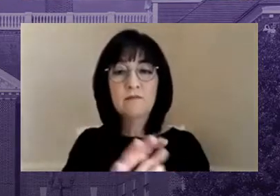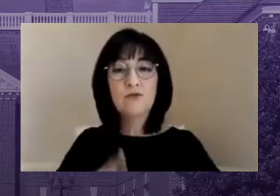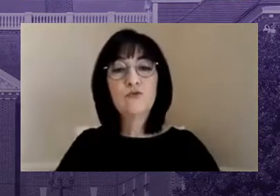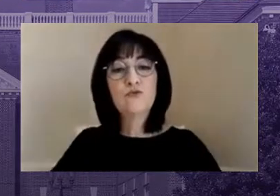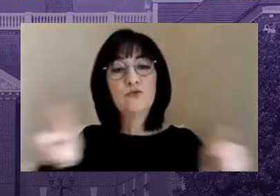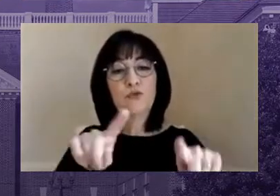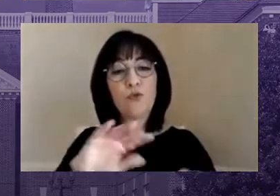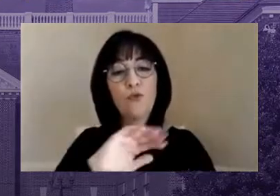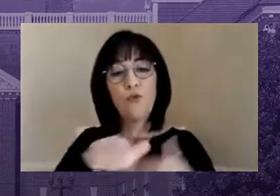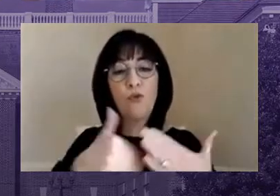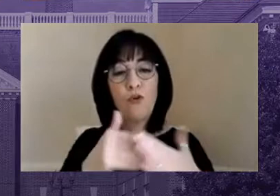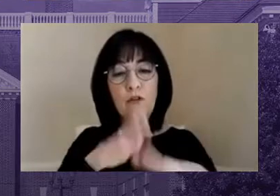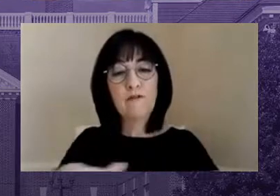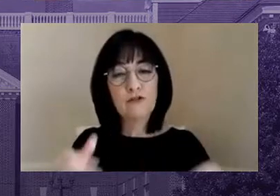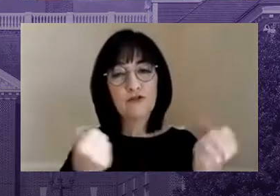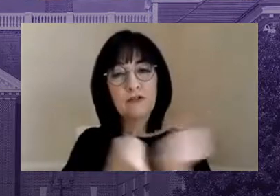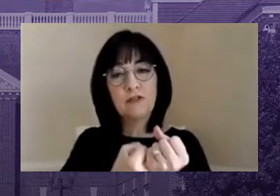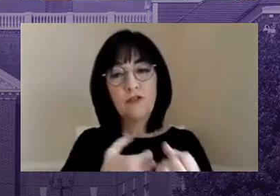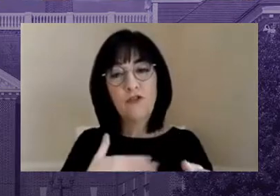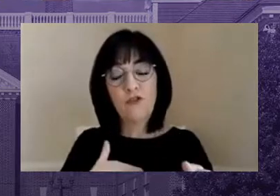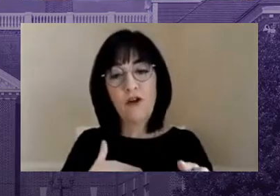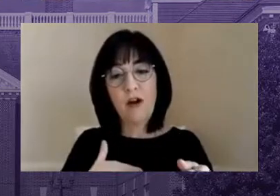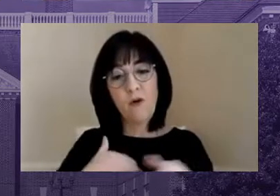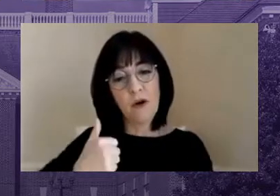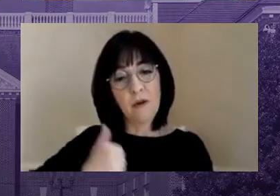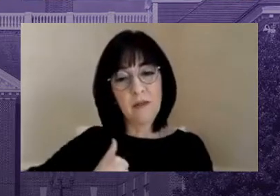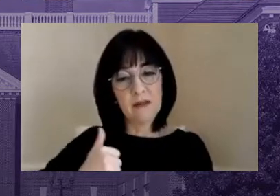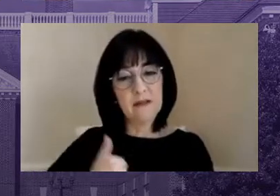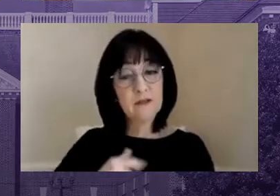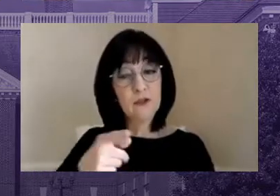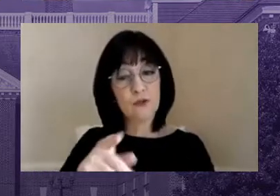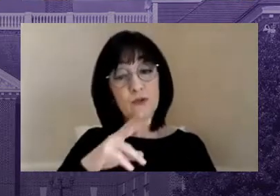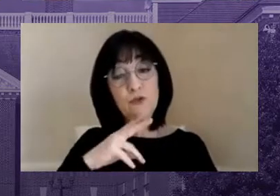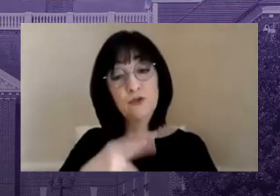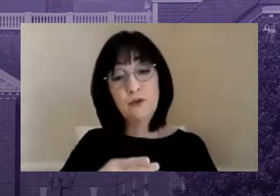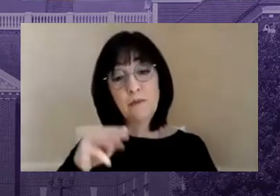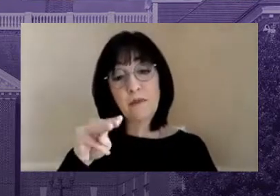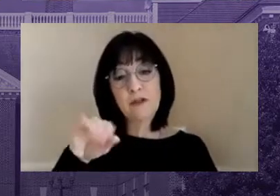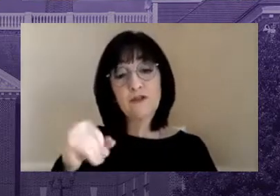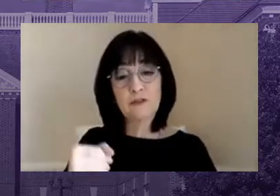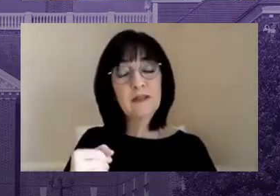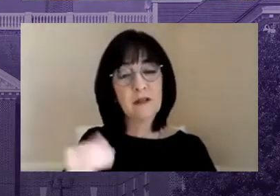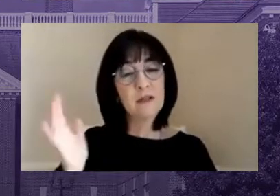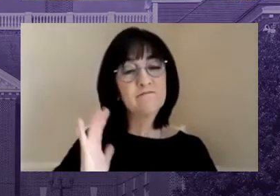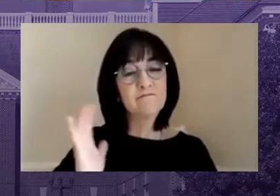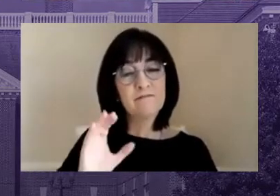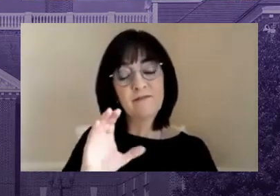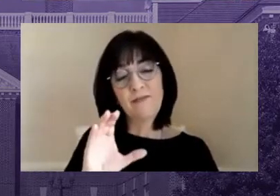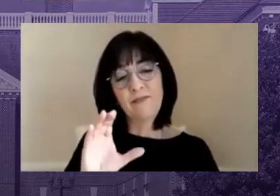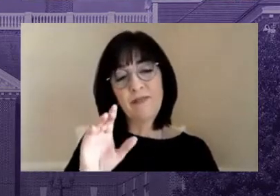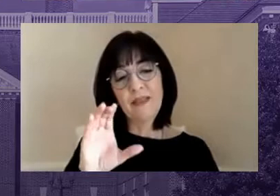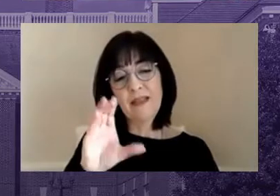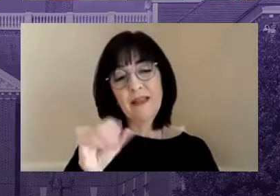mentioned the incredible leadership of Major General, late Major General Carol Timmons, and I